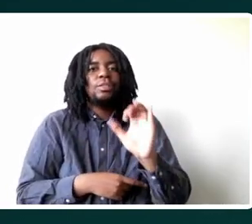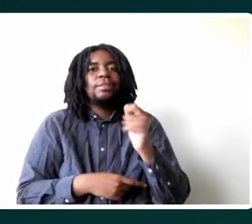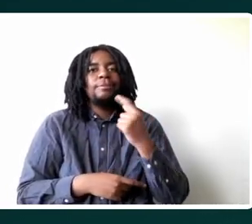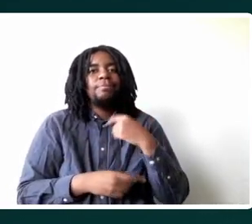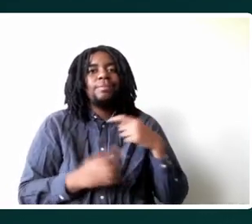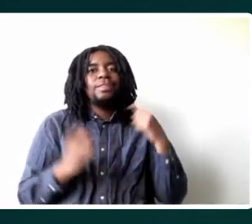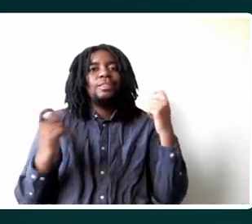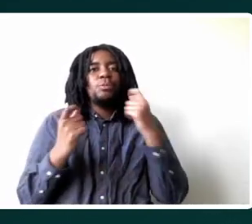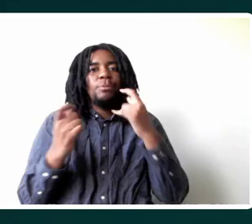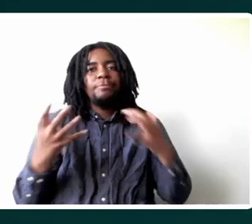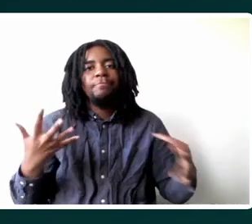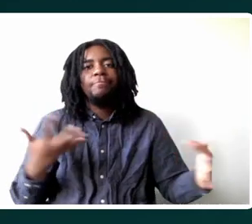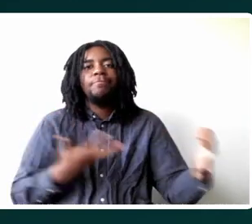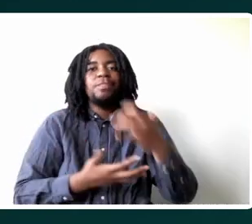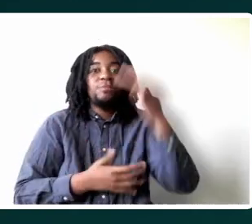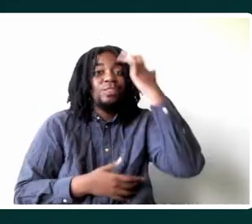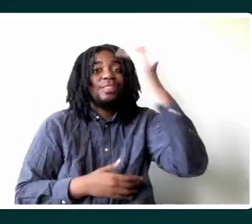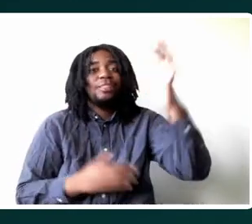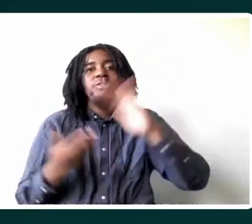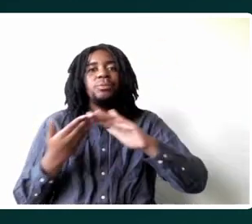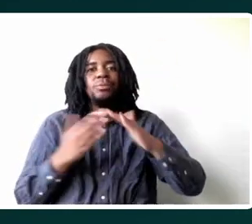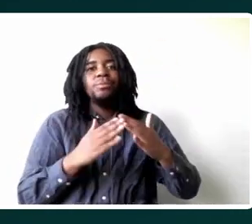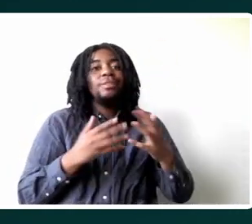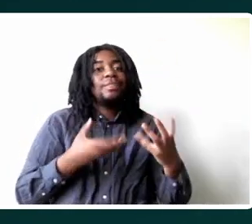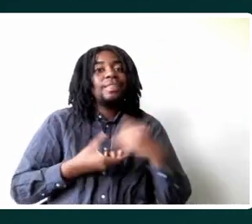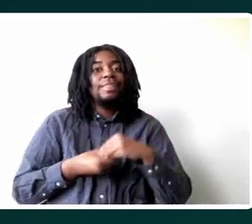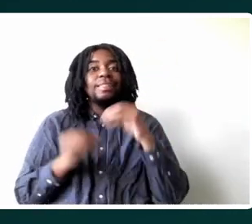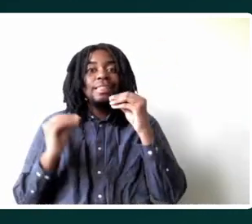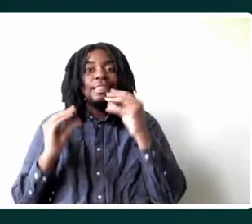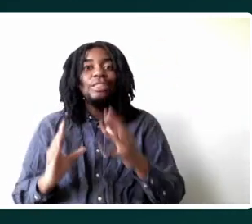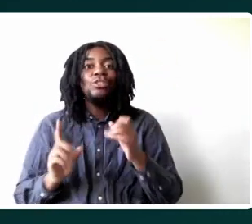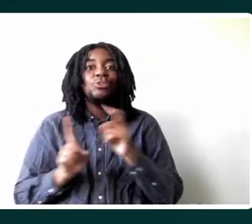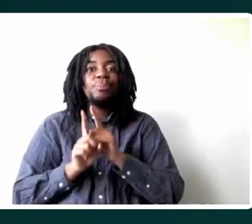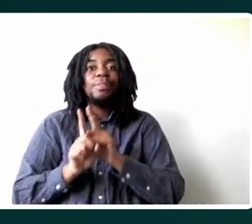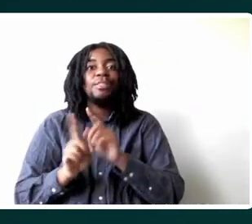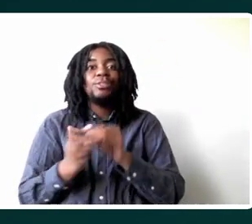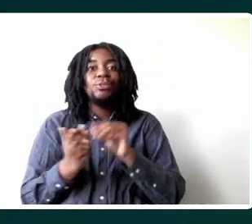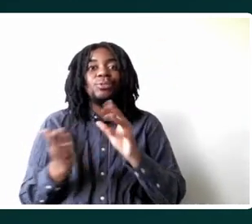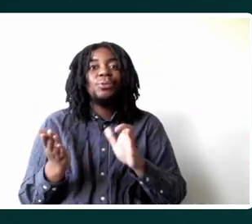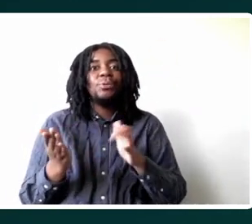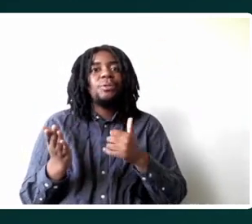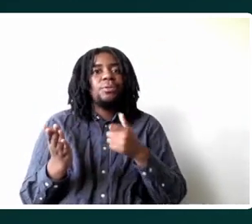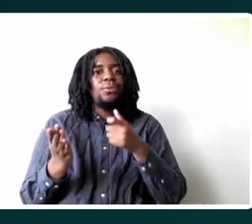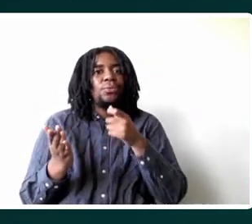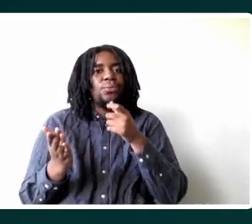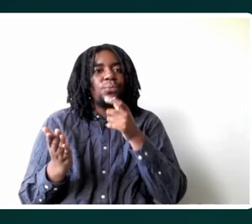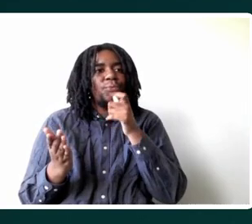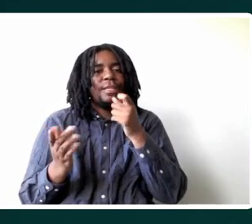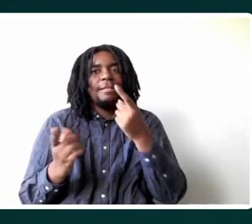mentors, and students who made the city into an unparalleled center for Black arts education,